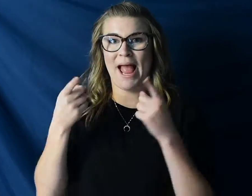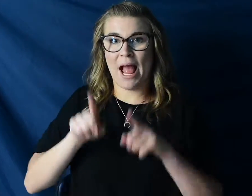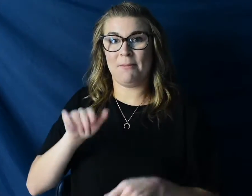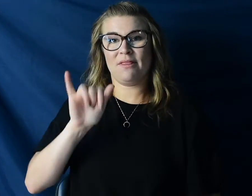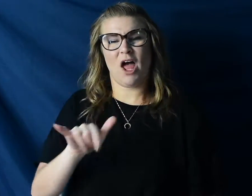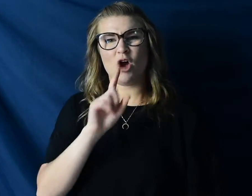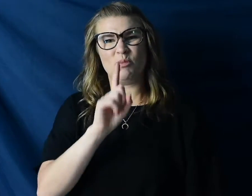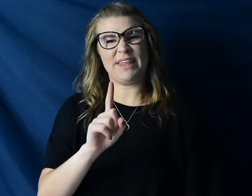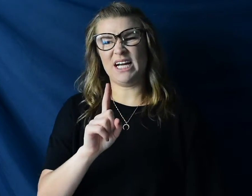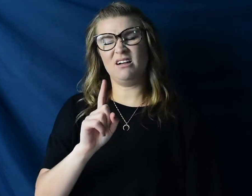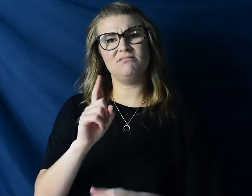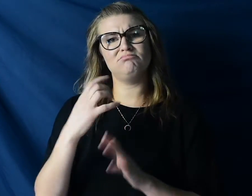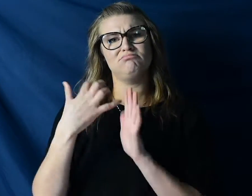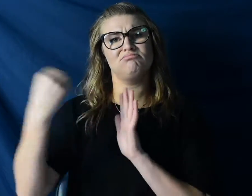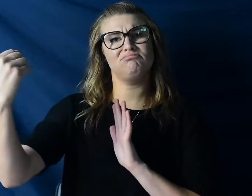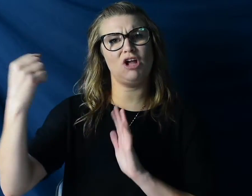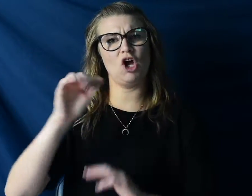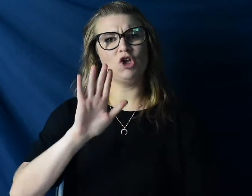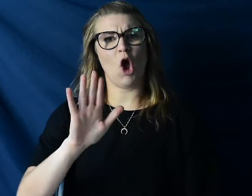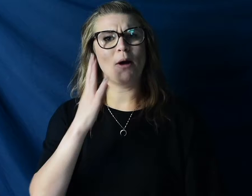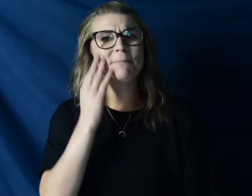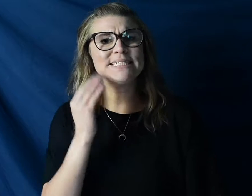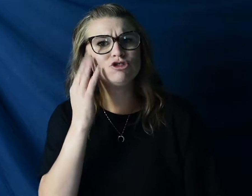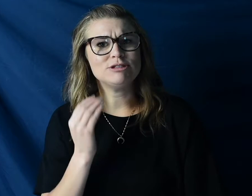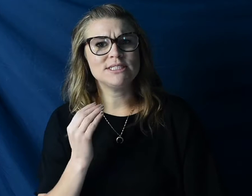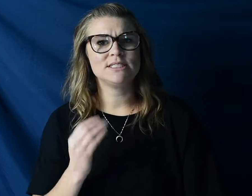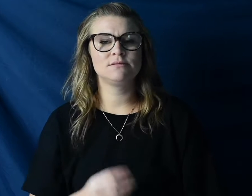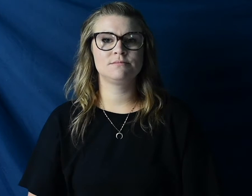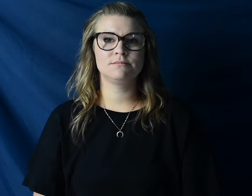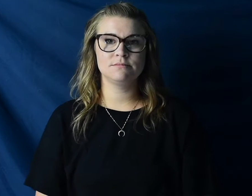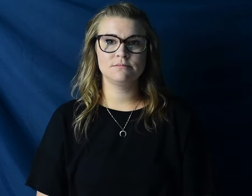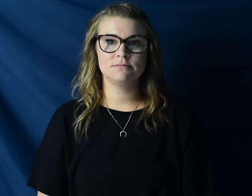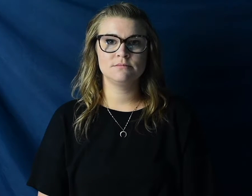tell anyone what happened and really it is taking away your experience.